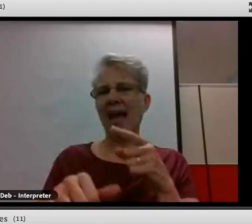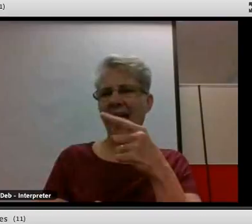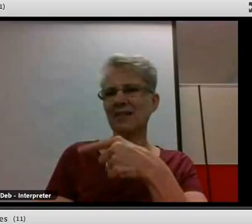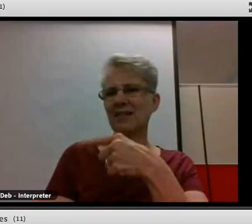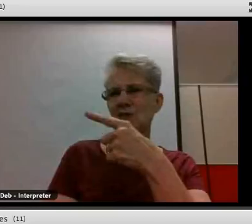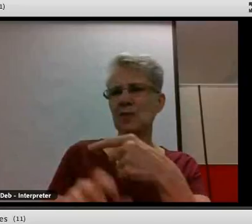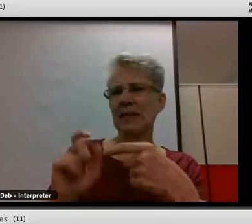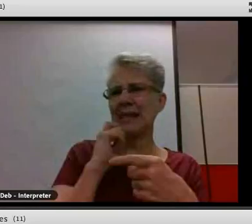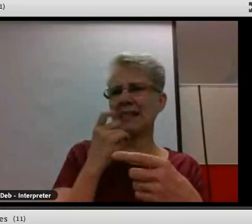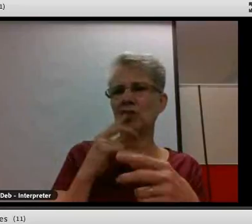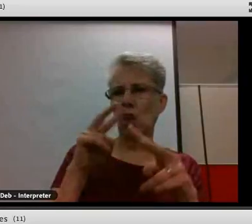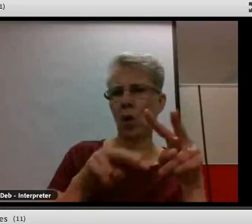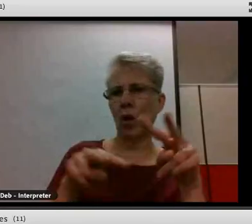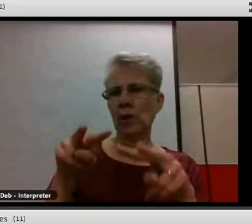So...